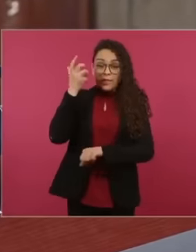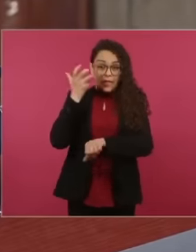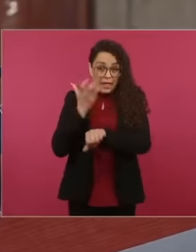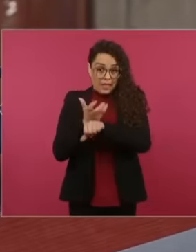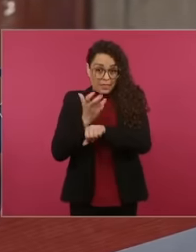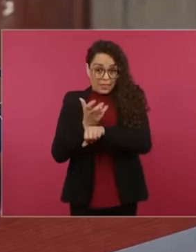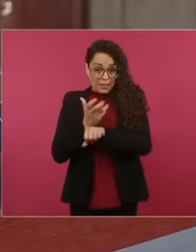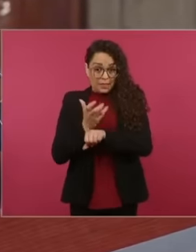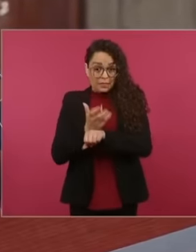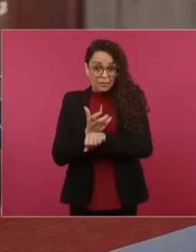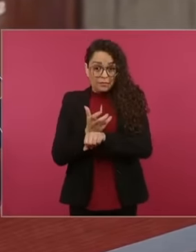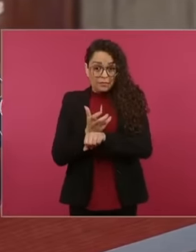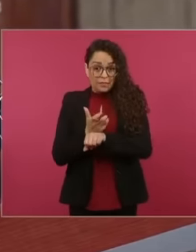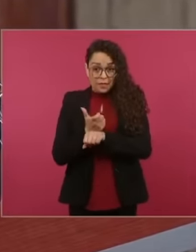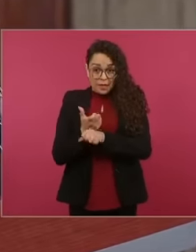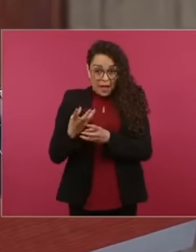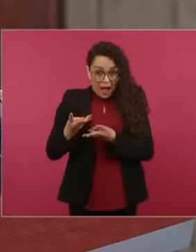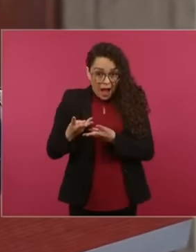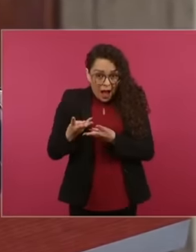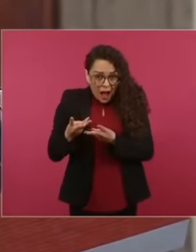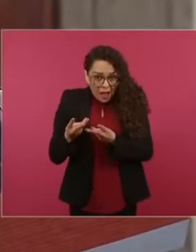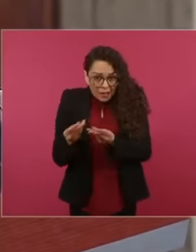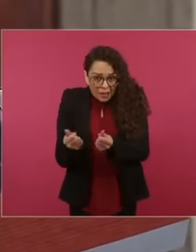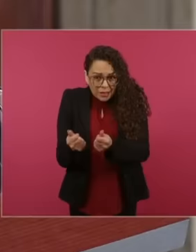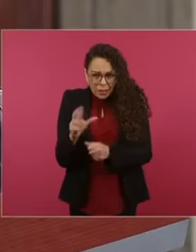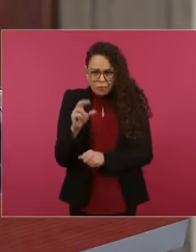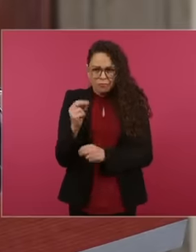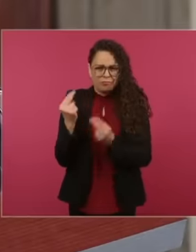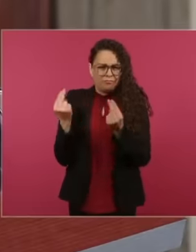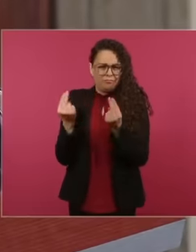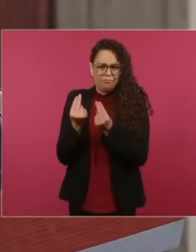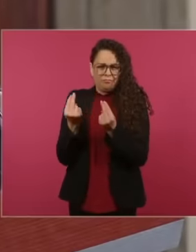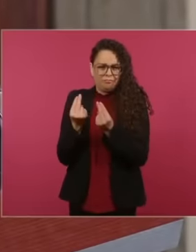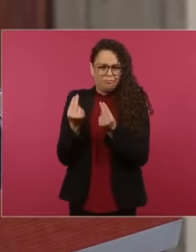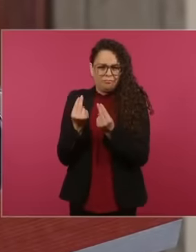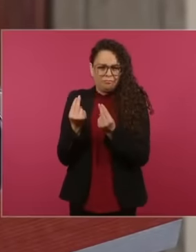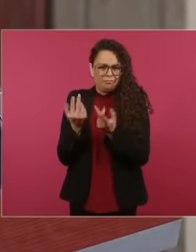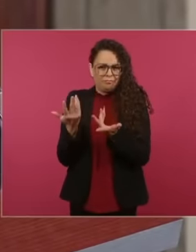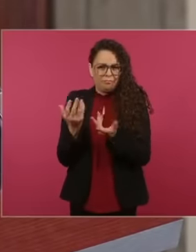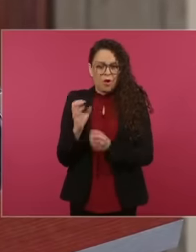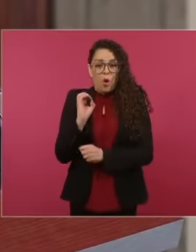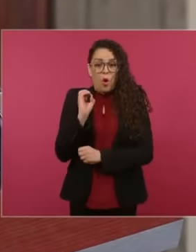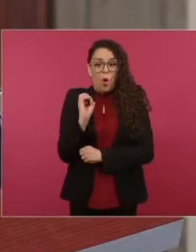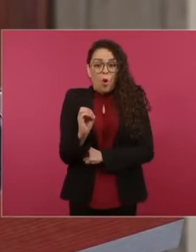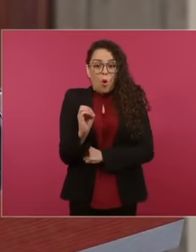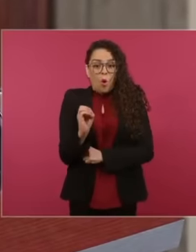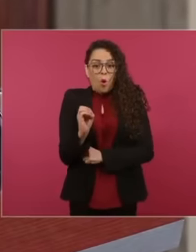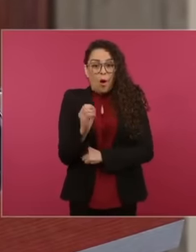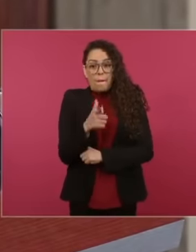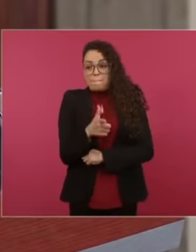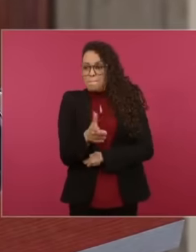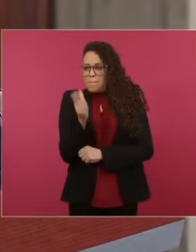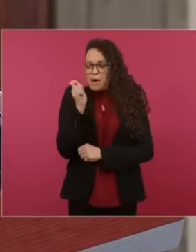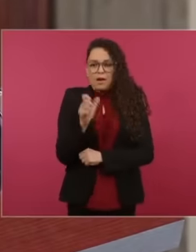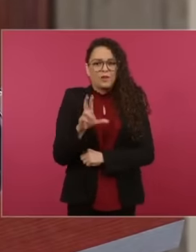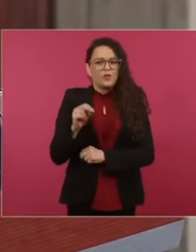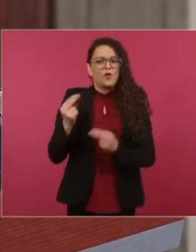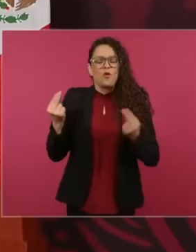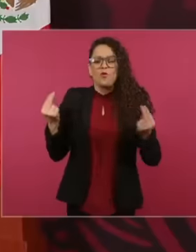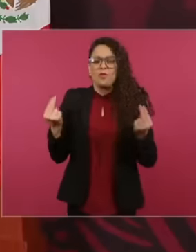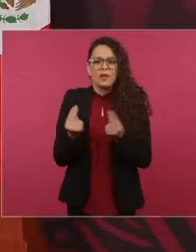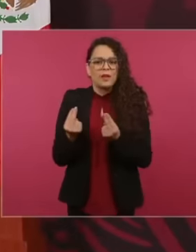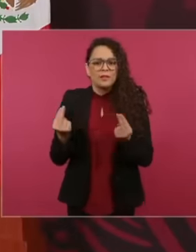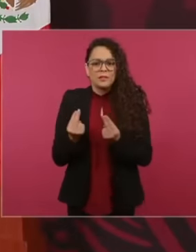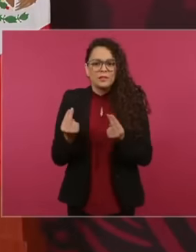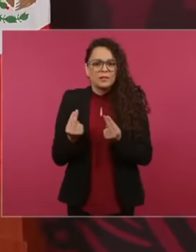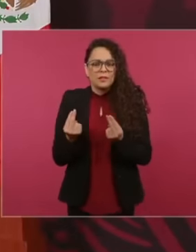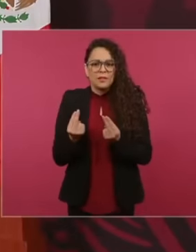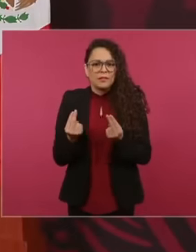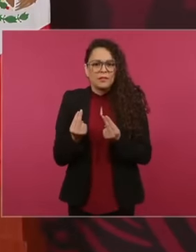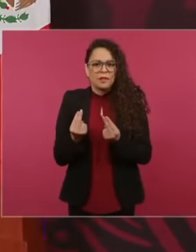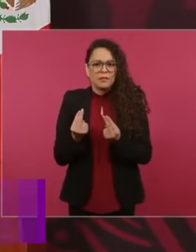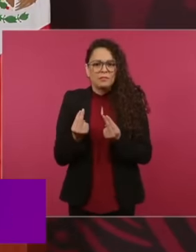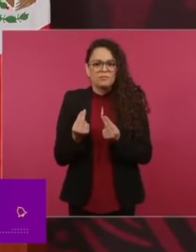a penny or fire a shot, they will do what we want